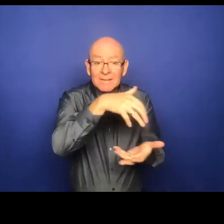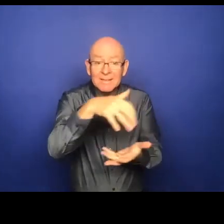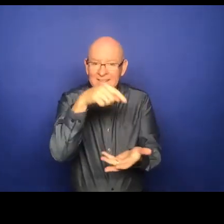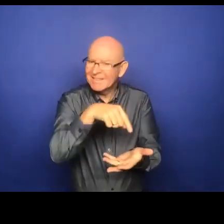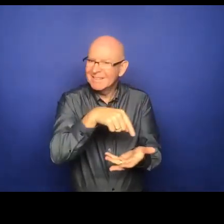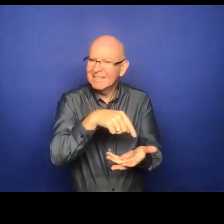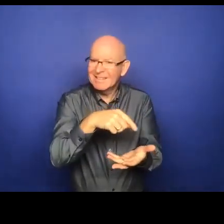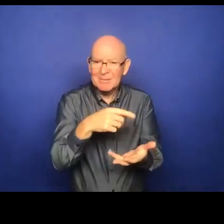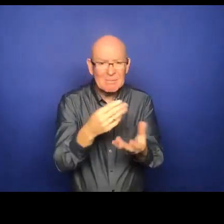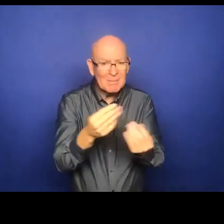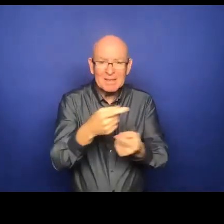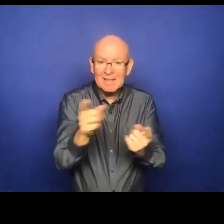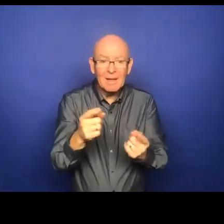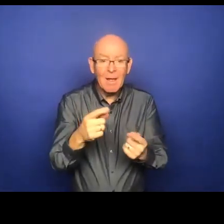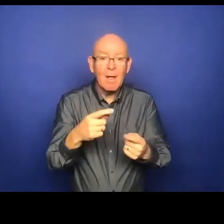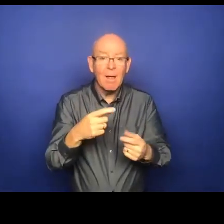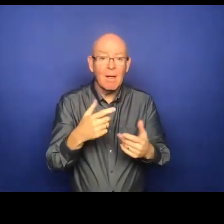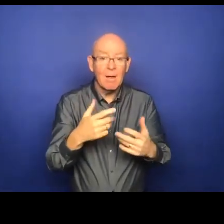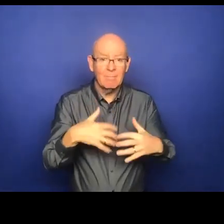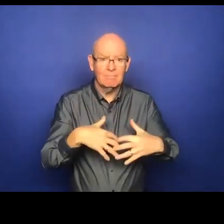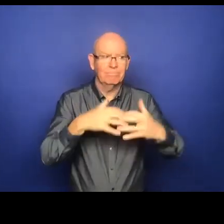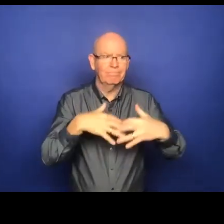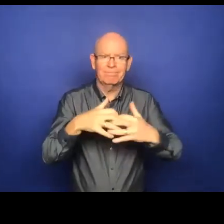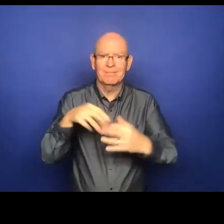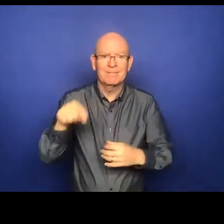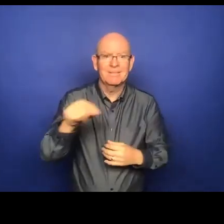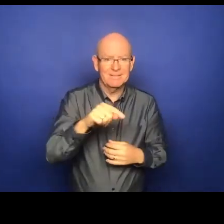lot of information. It's possible to look at the characteristics